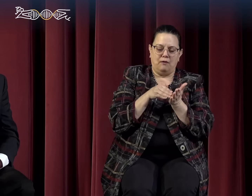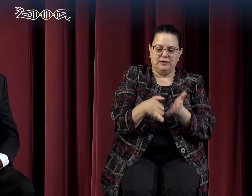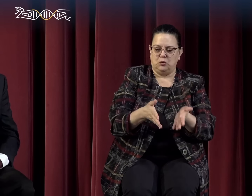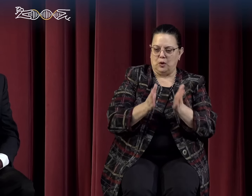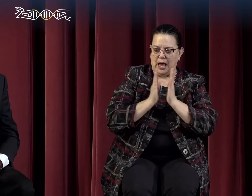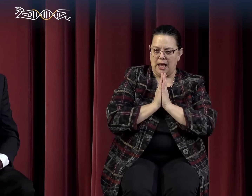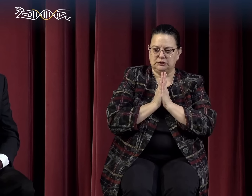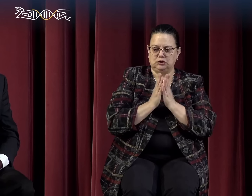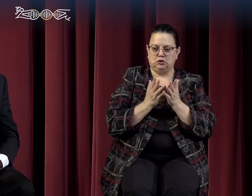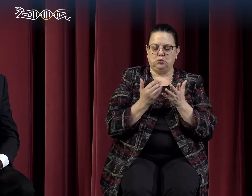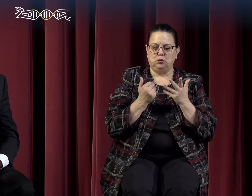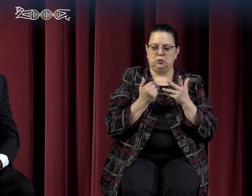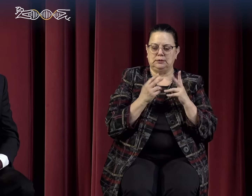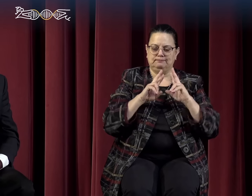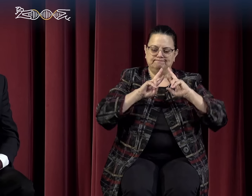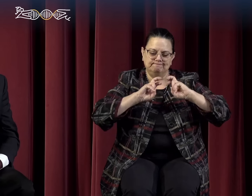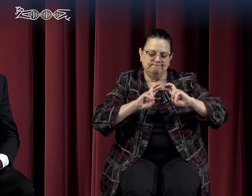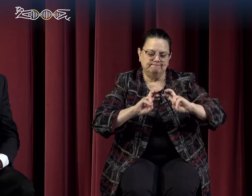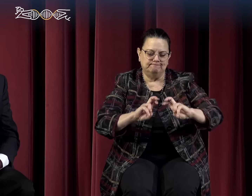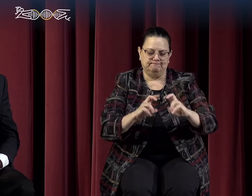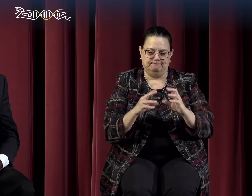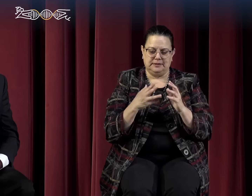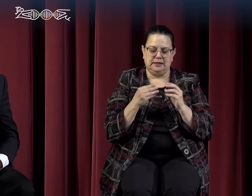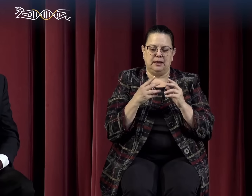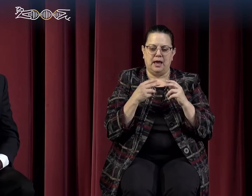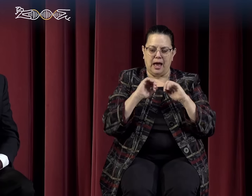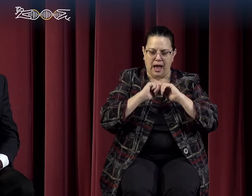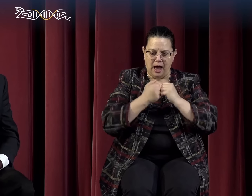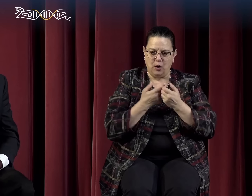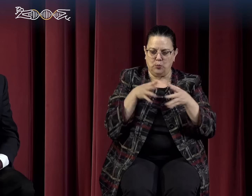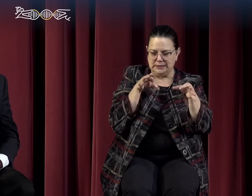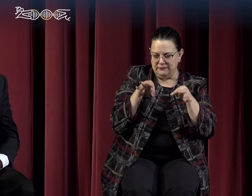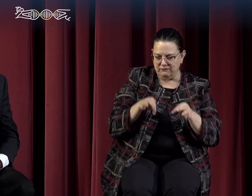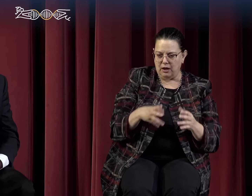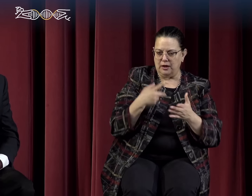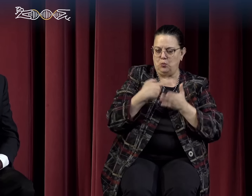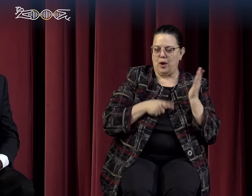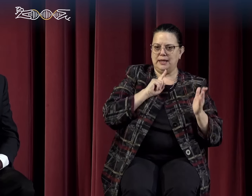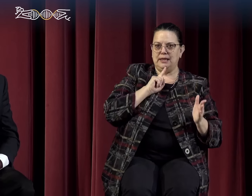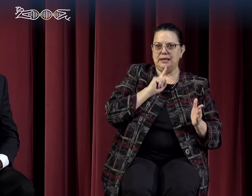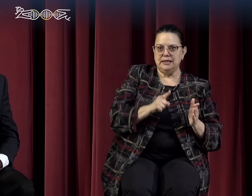As someone trained in philosophy and ethics, it is important for us to talk about